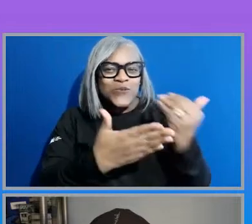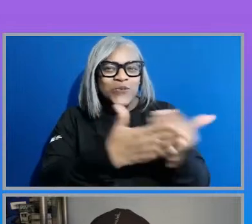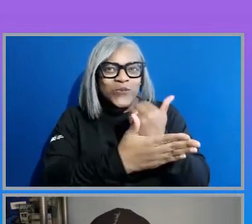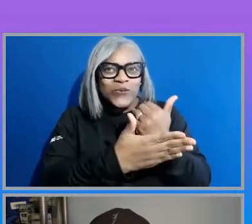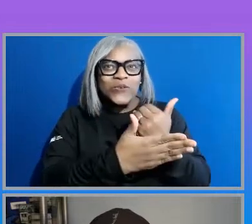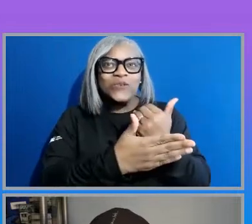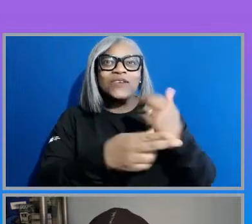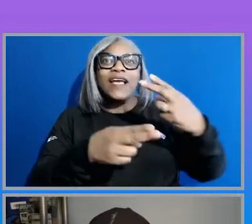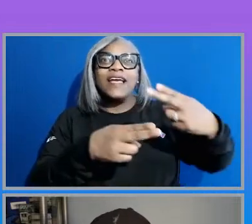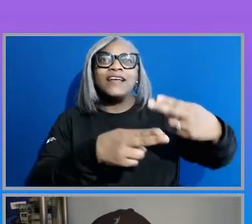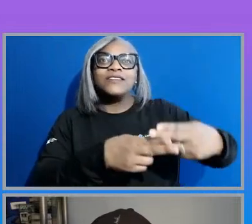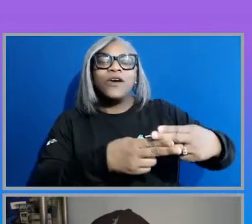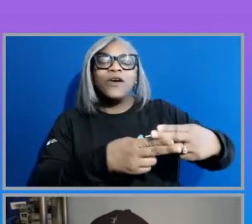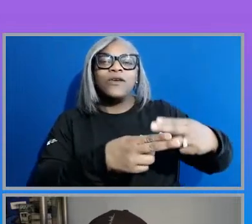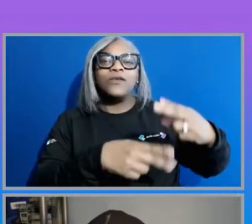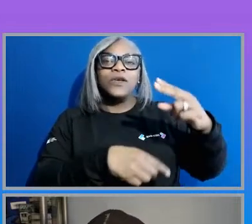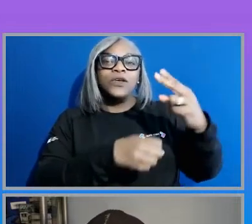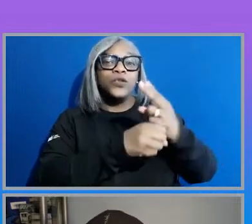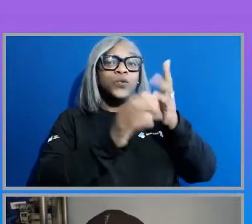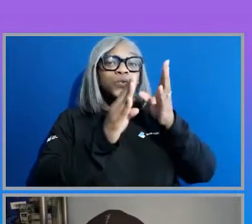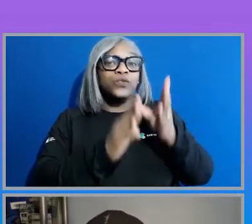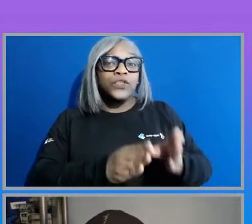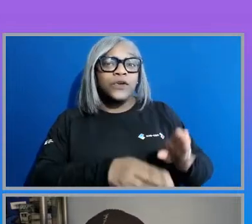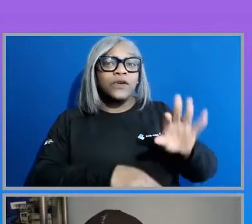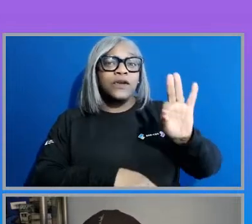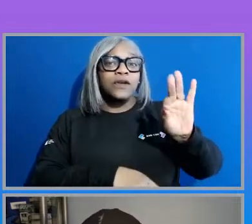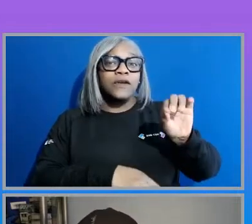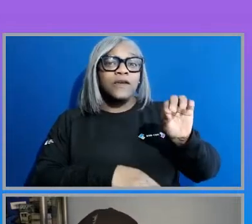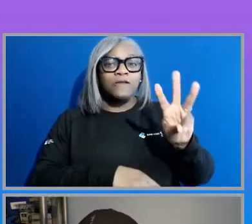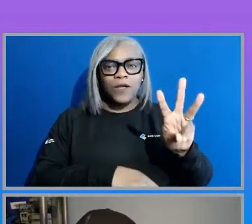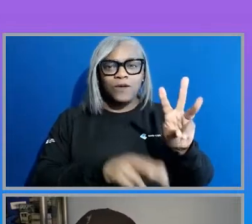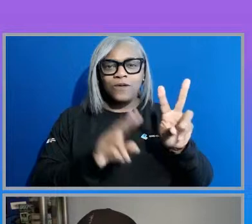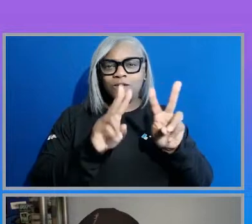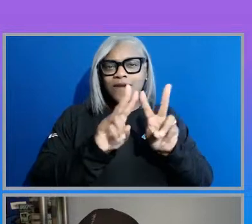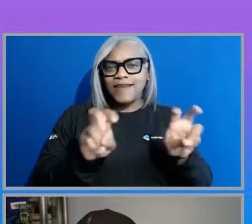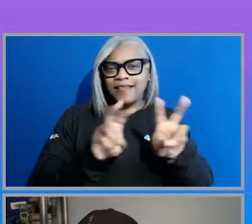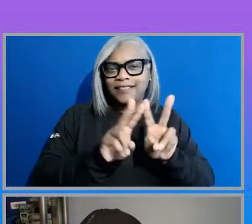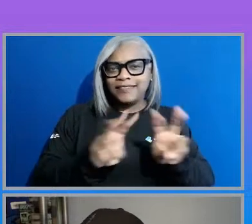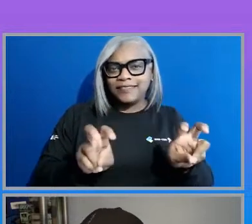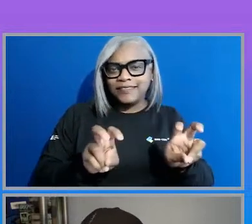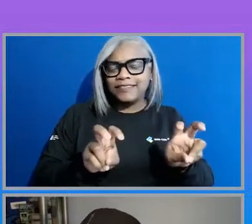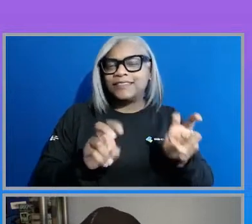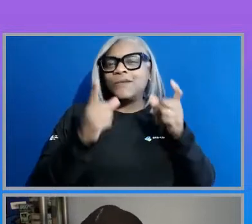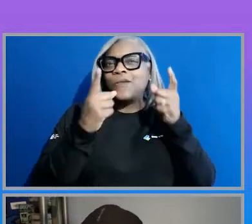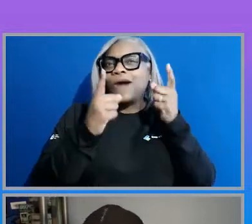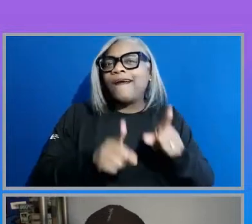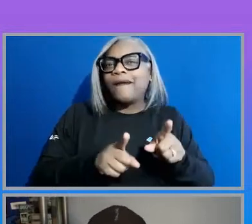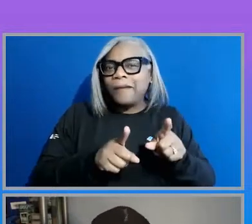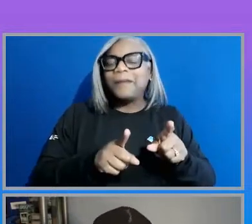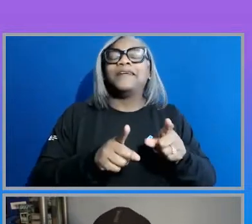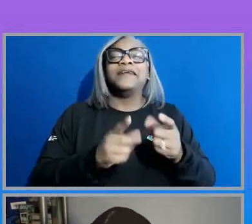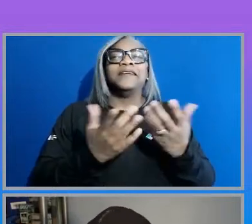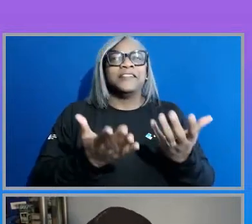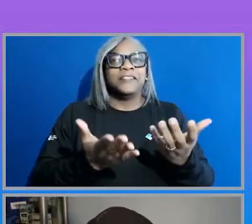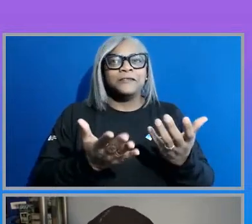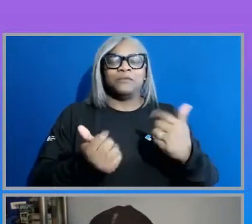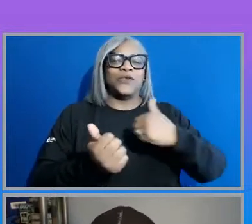feature. It's called user flow analysis. And what user flow